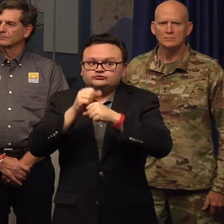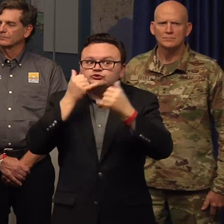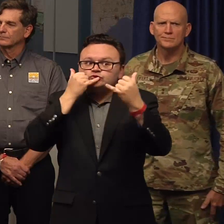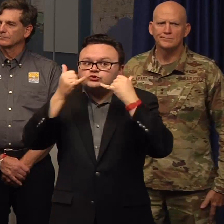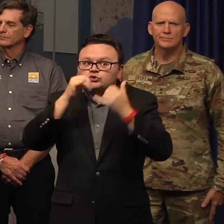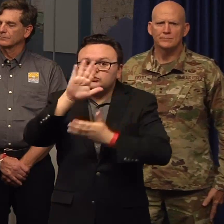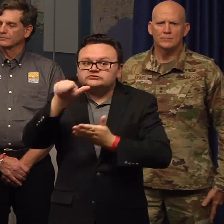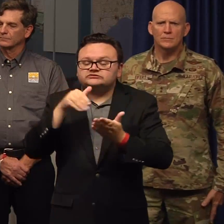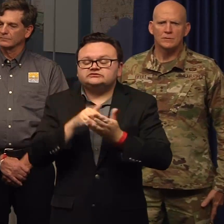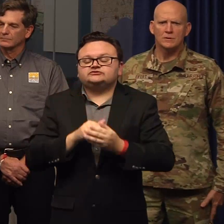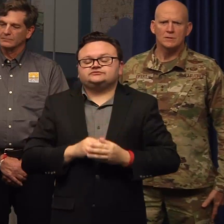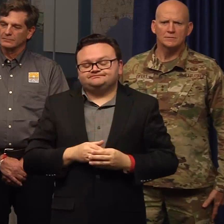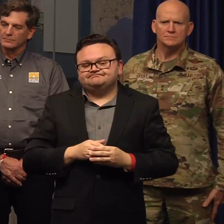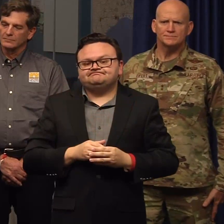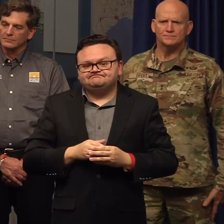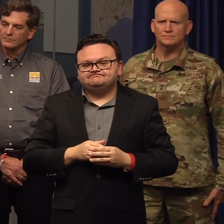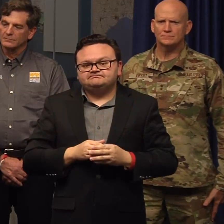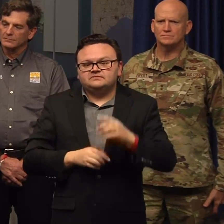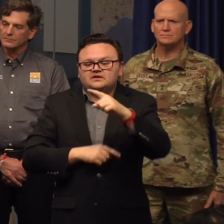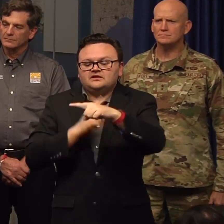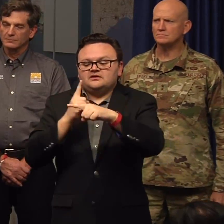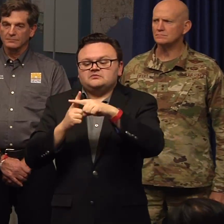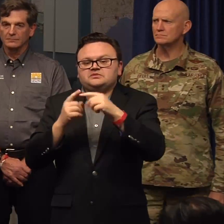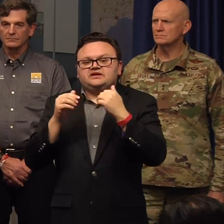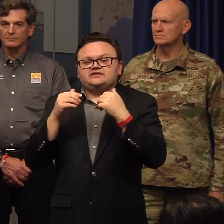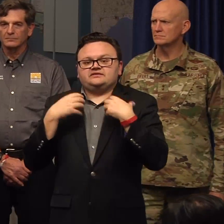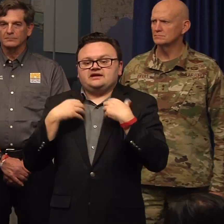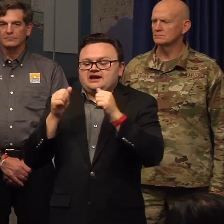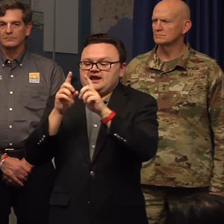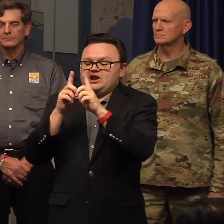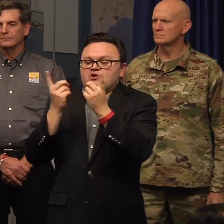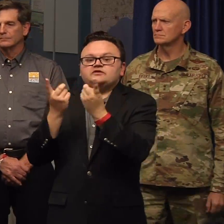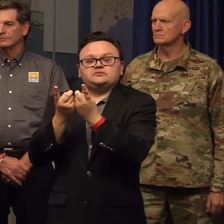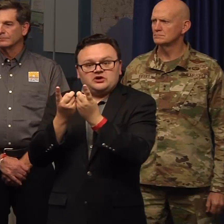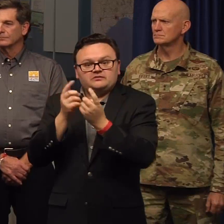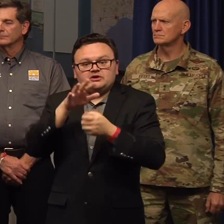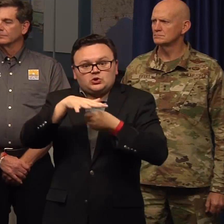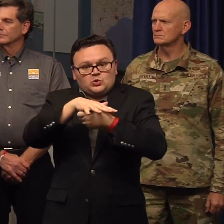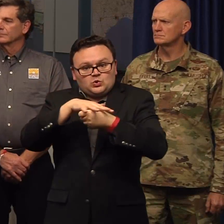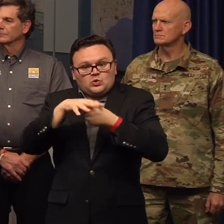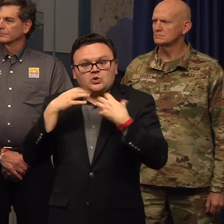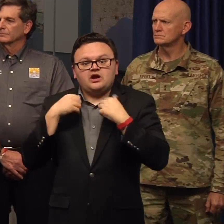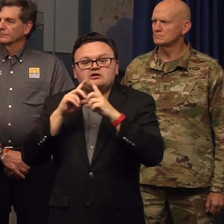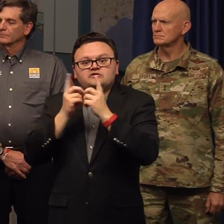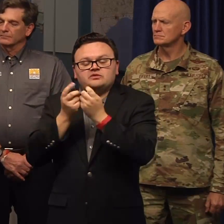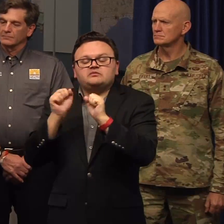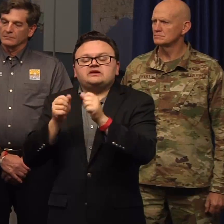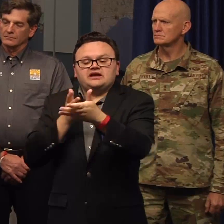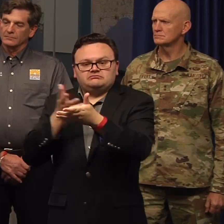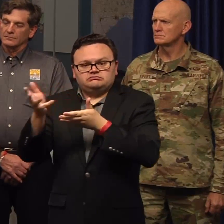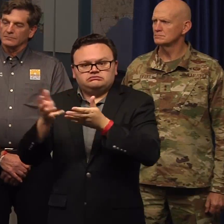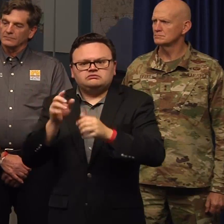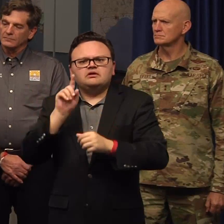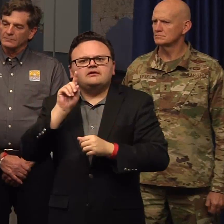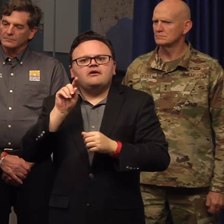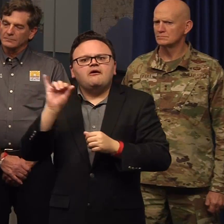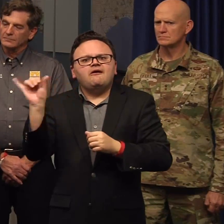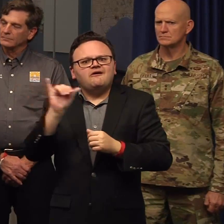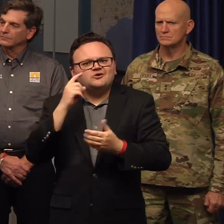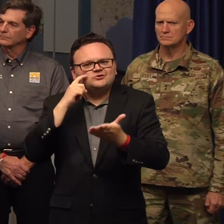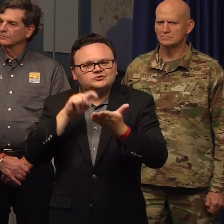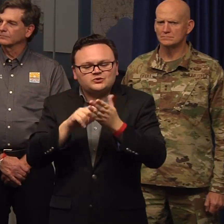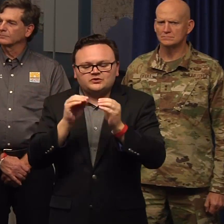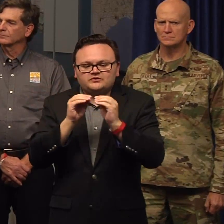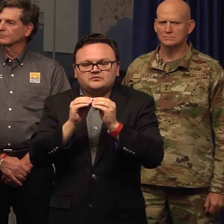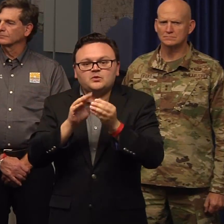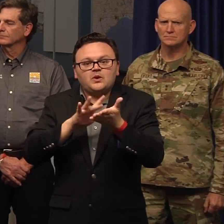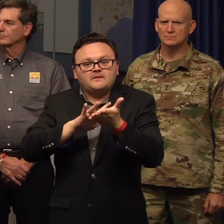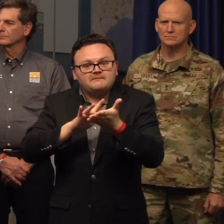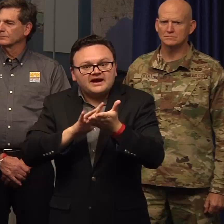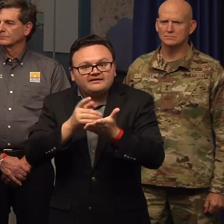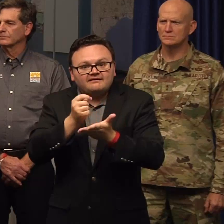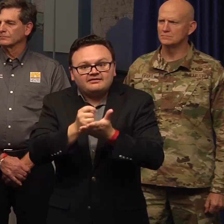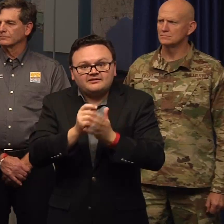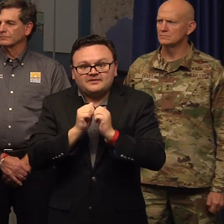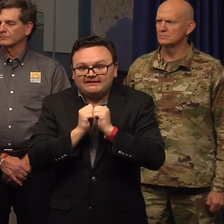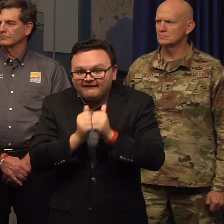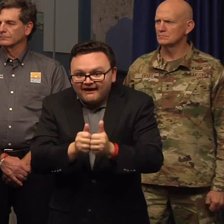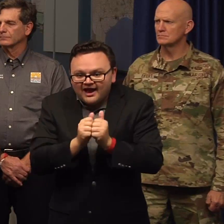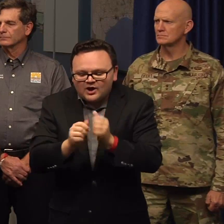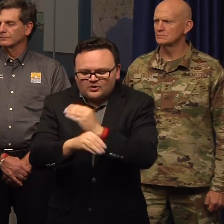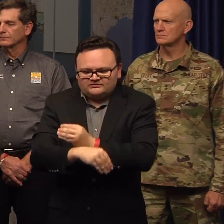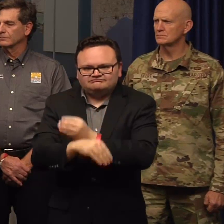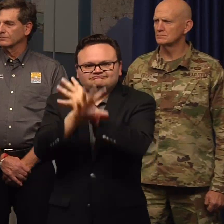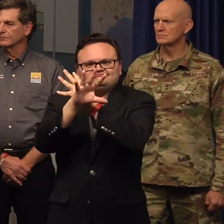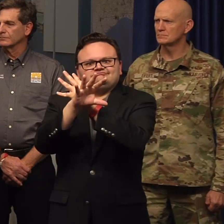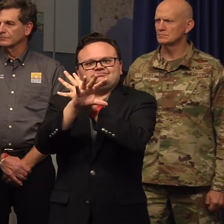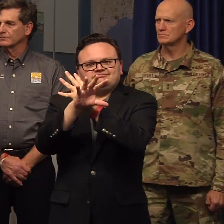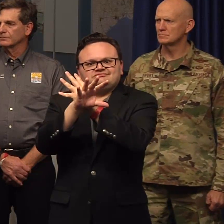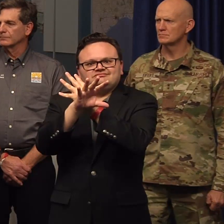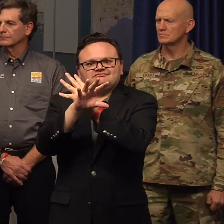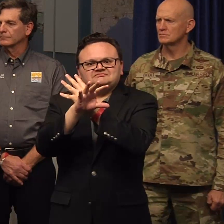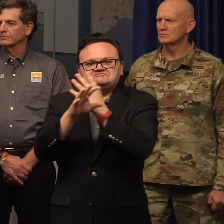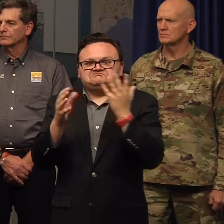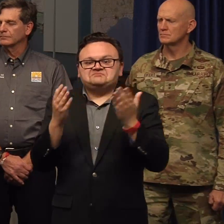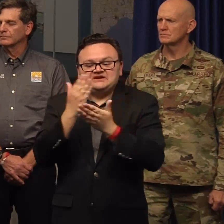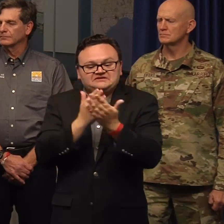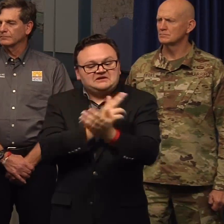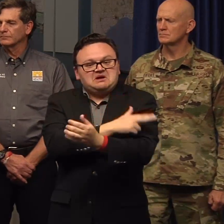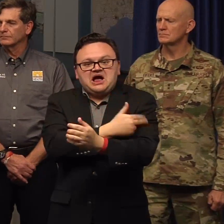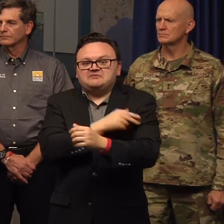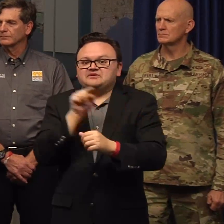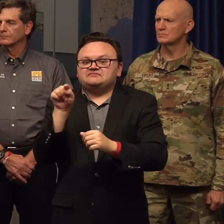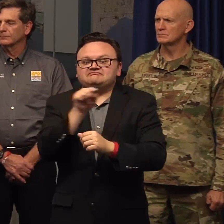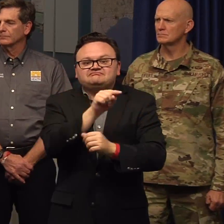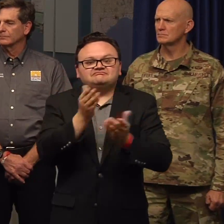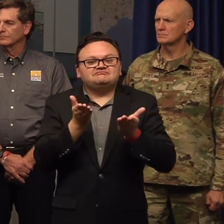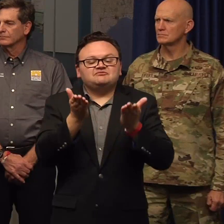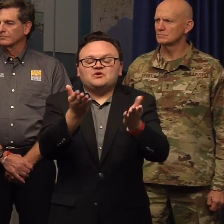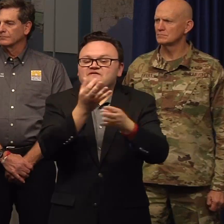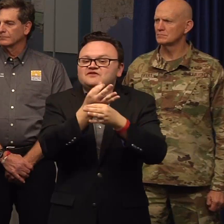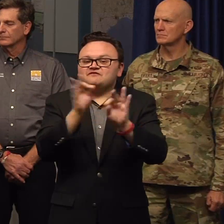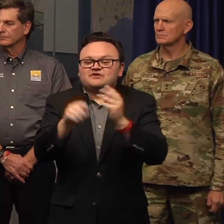DIRECTION, THAT'S REASSURING